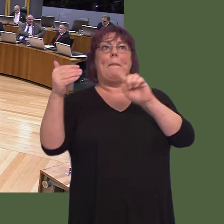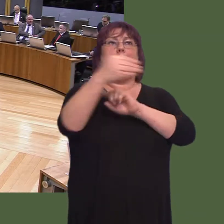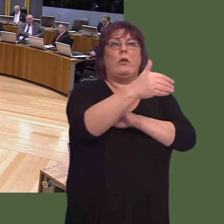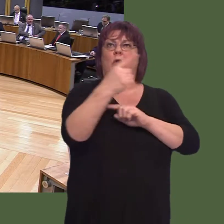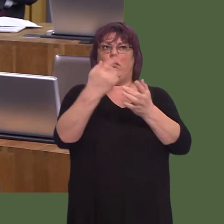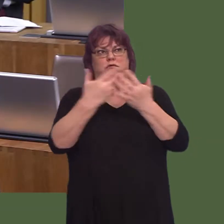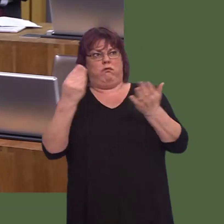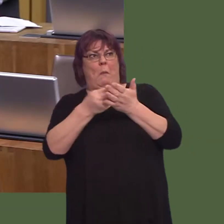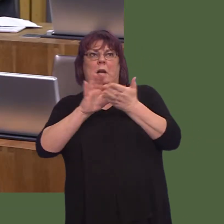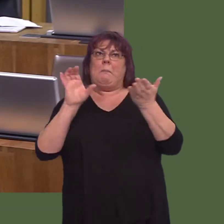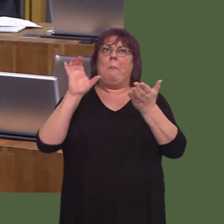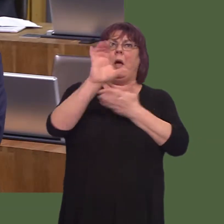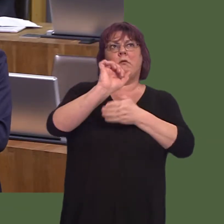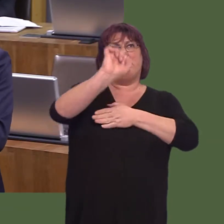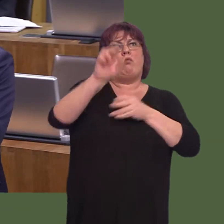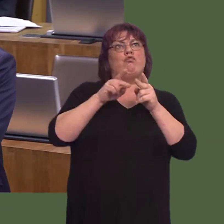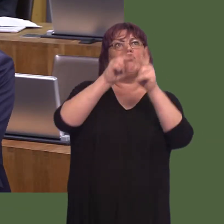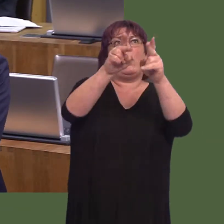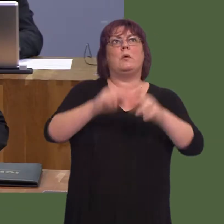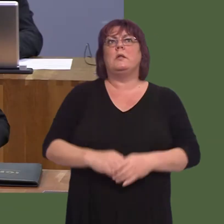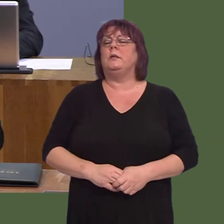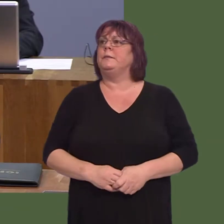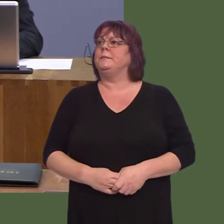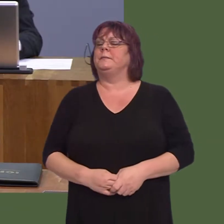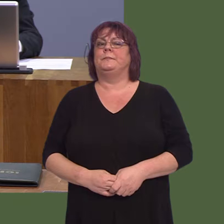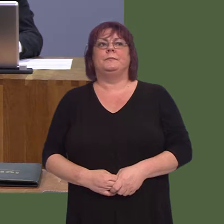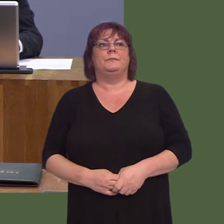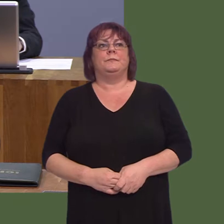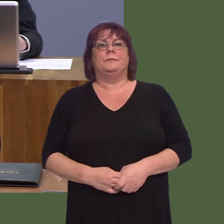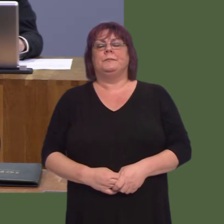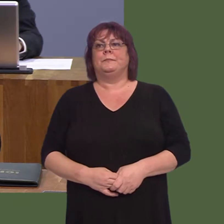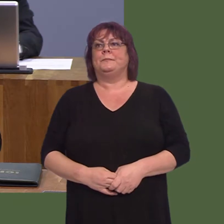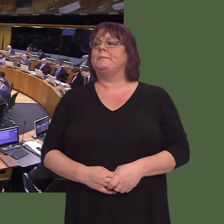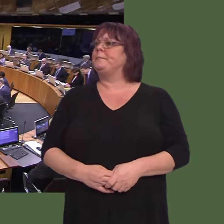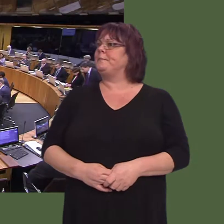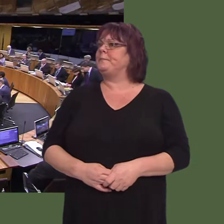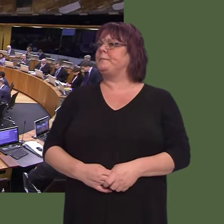that's just to the roads.